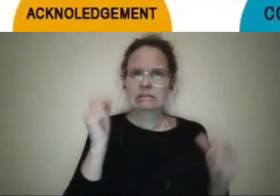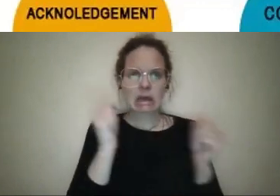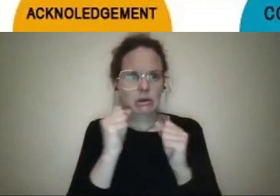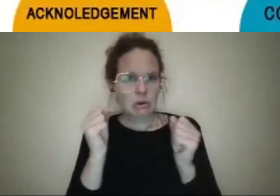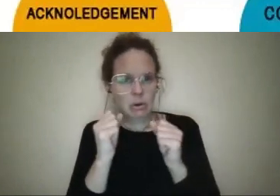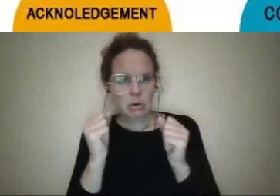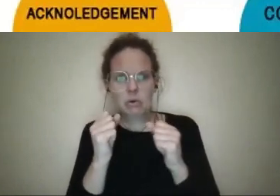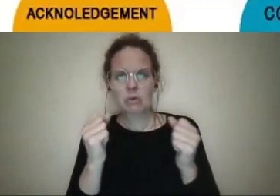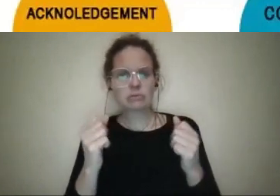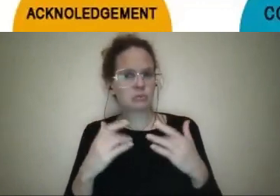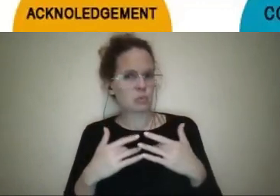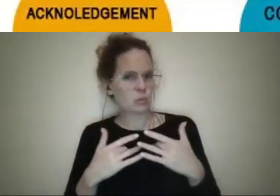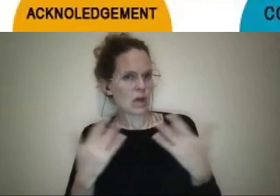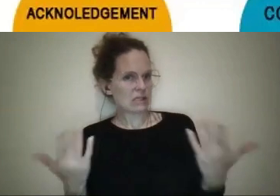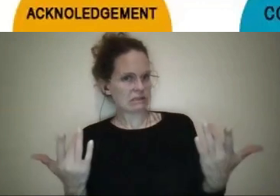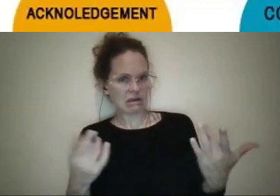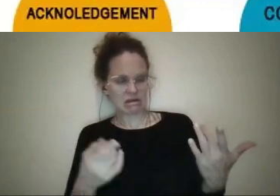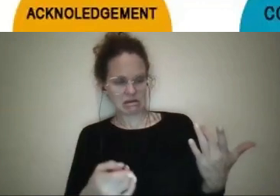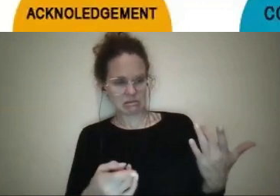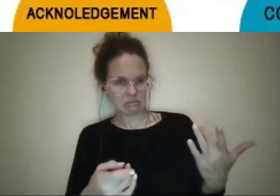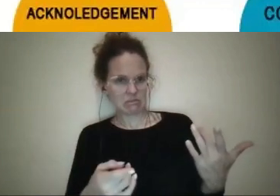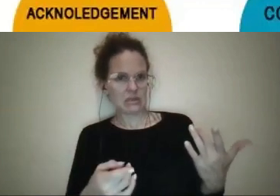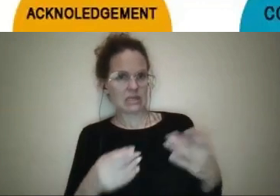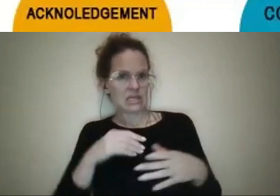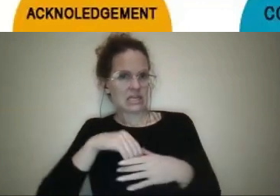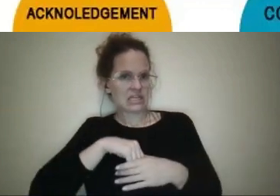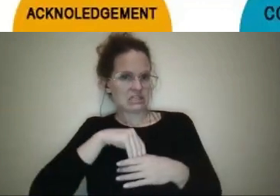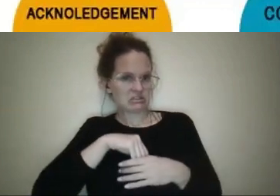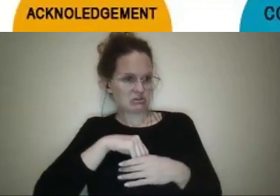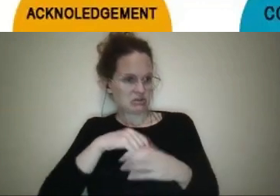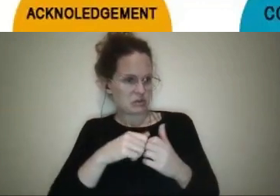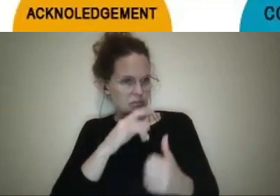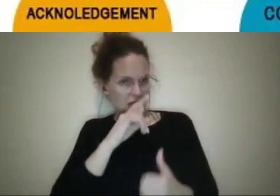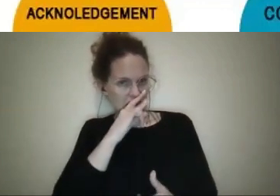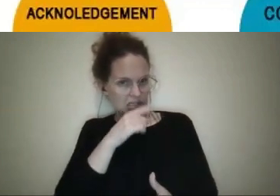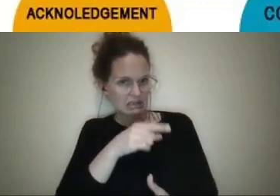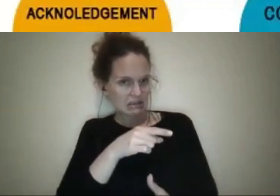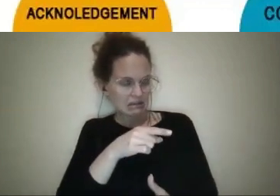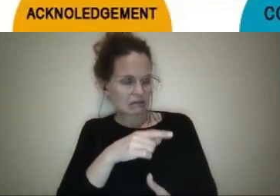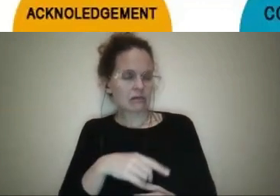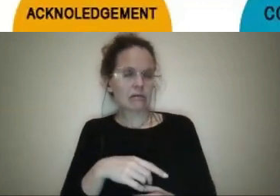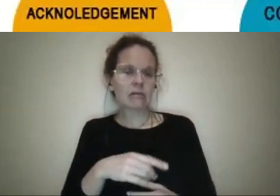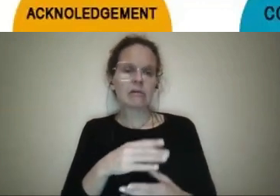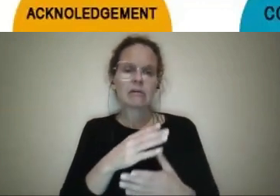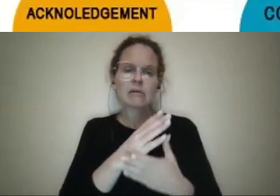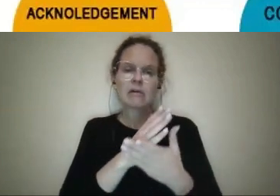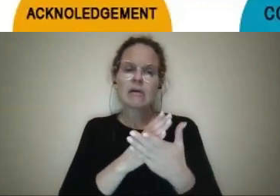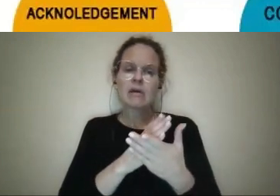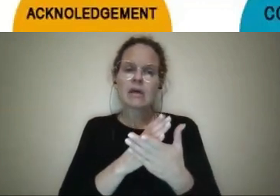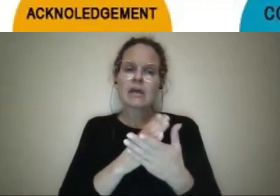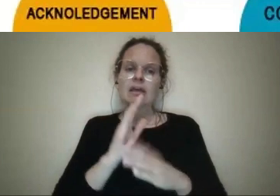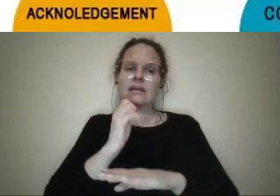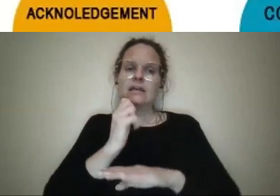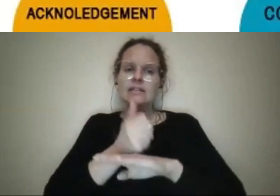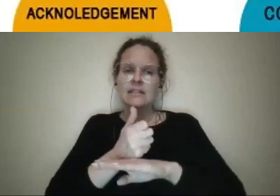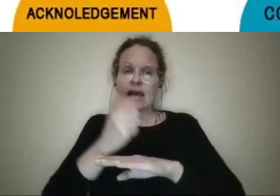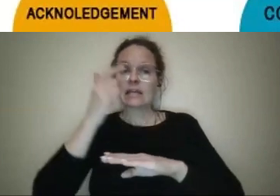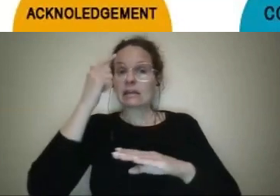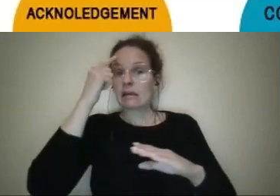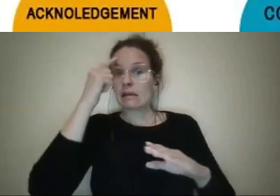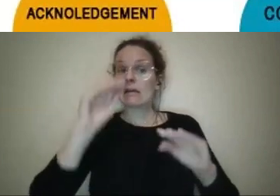what's going on internally? Here are some of the things. We want to clear set clear expectations,